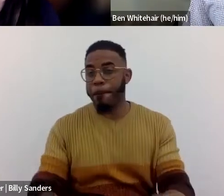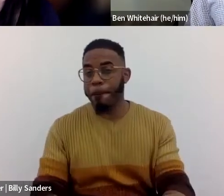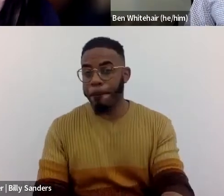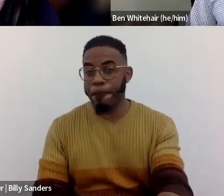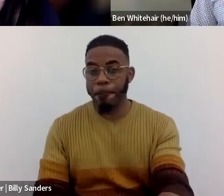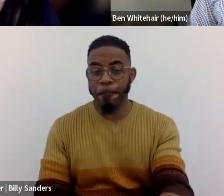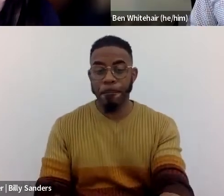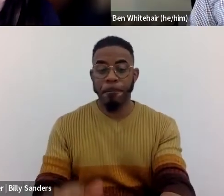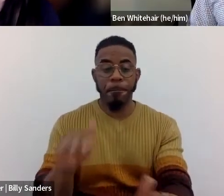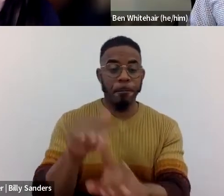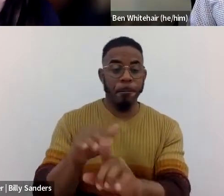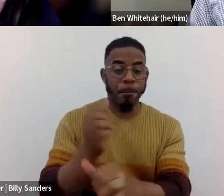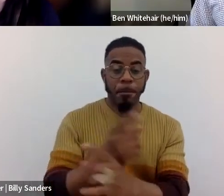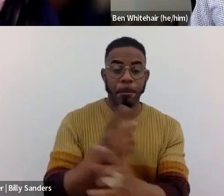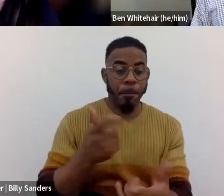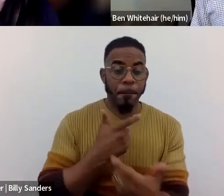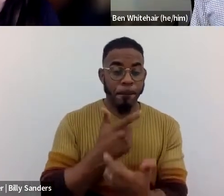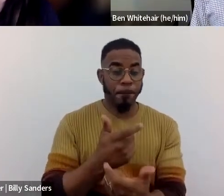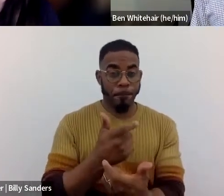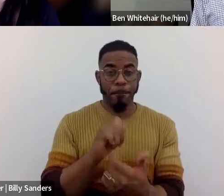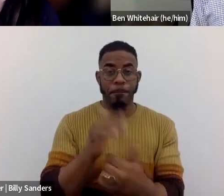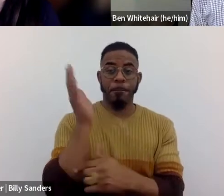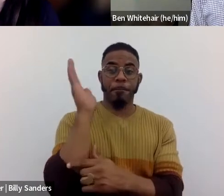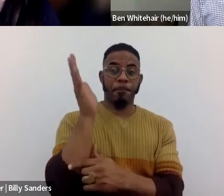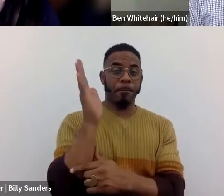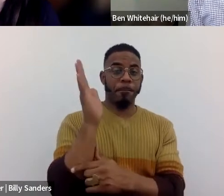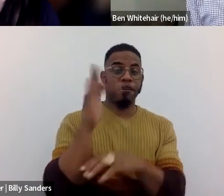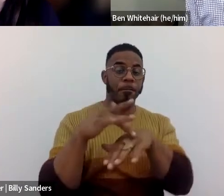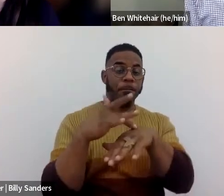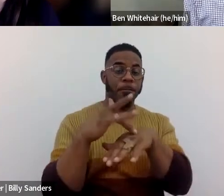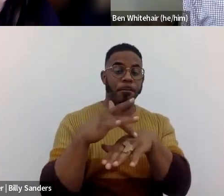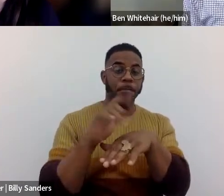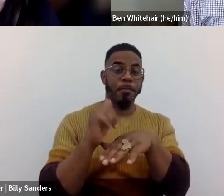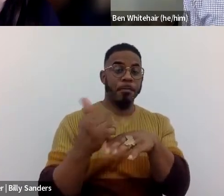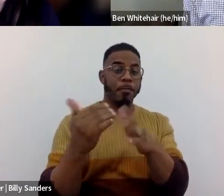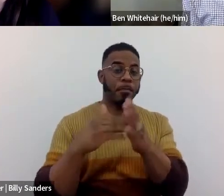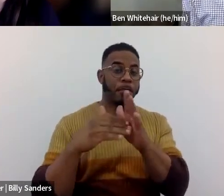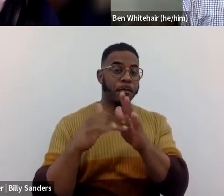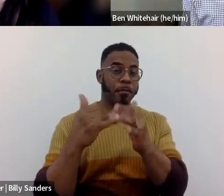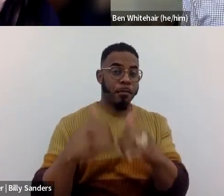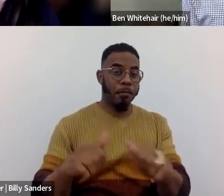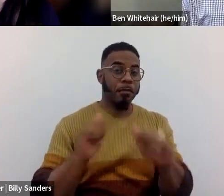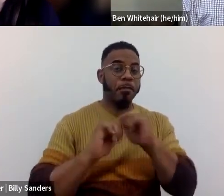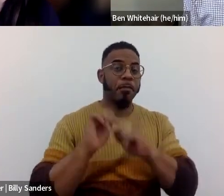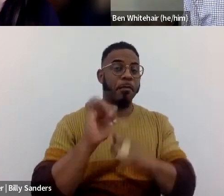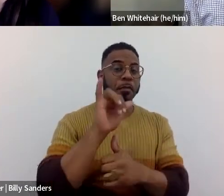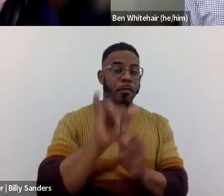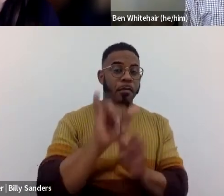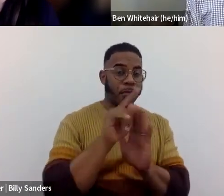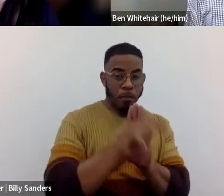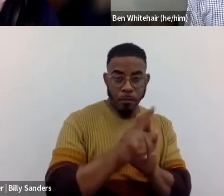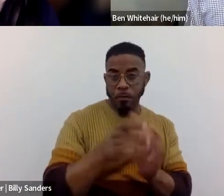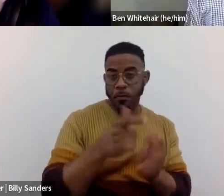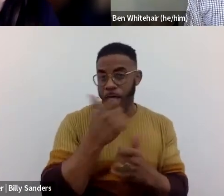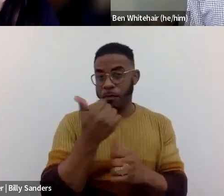As a reminder to everyone watching, this presentation is available as a replay on our YouTube channel, you can watch them anytime,